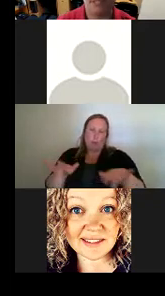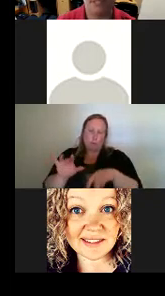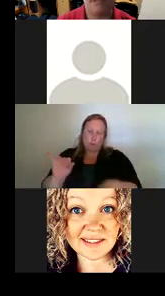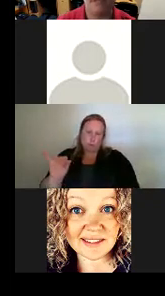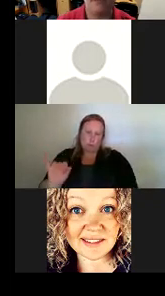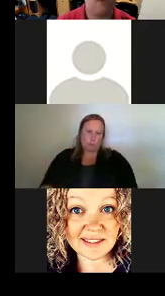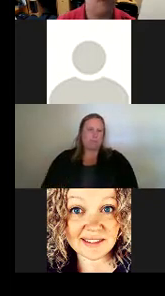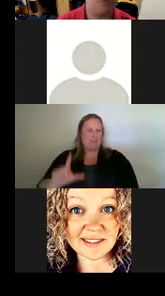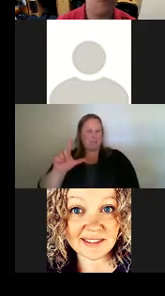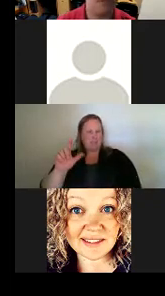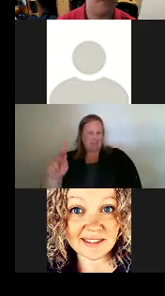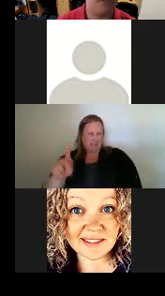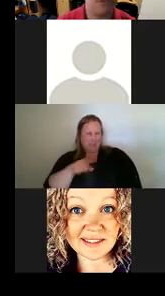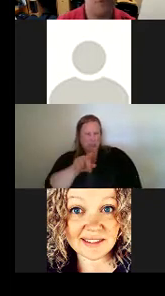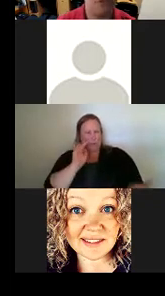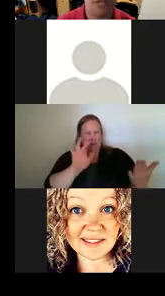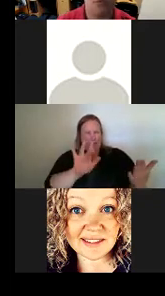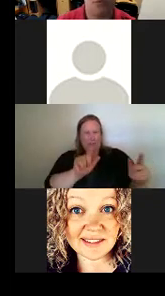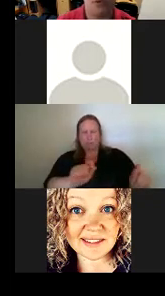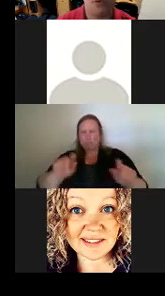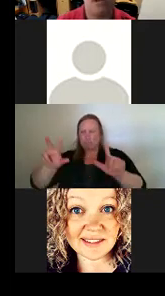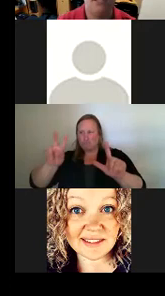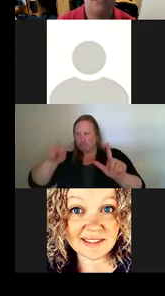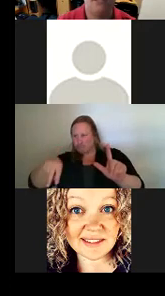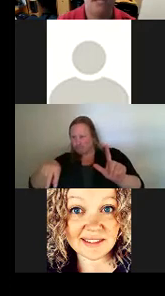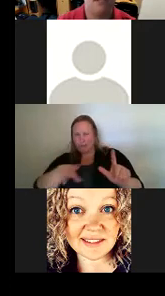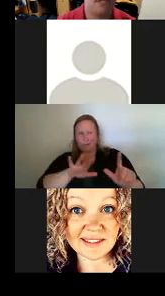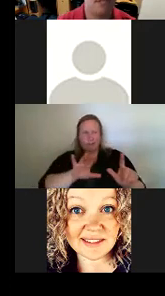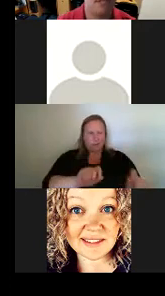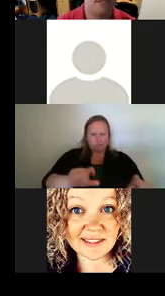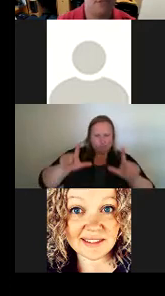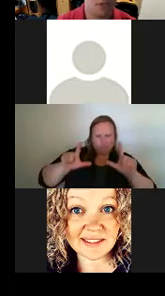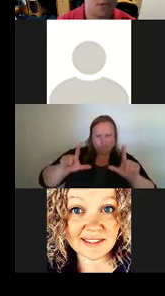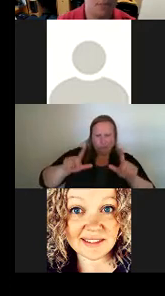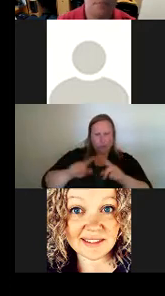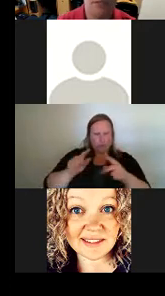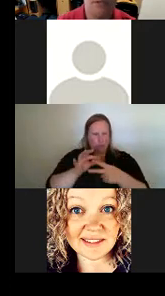THERE IS LINKS, IF YOU WANT TO LEARN MORE ABOUT THE VICTOR READER STREAM OR THE NLS DIGITAL AUDIO BOOK PLAYERS.